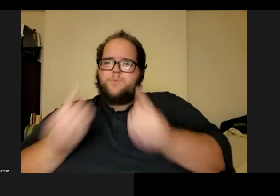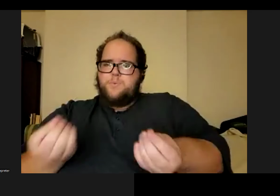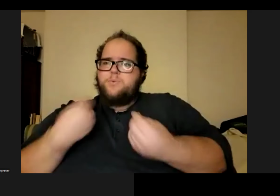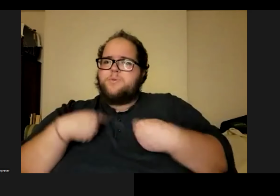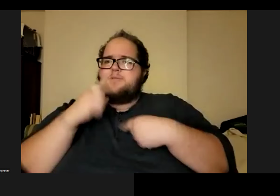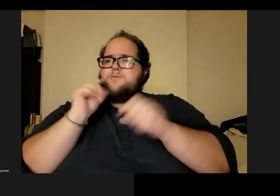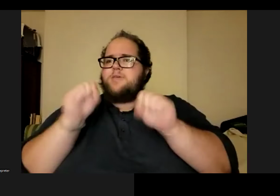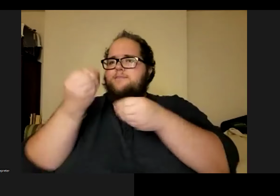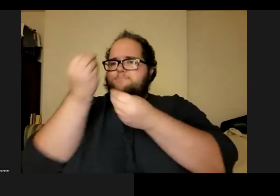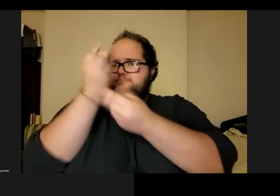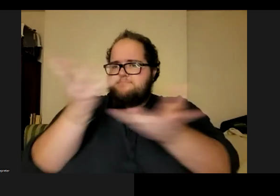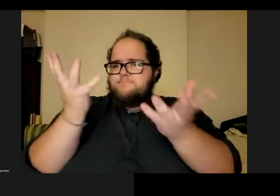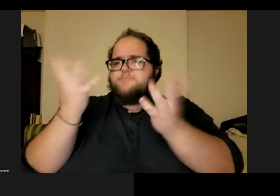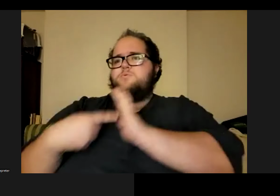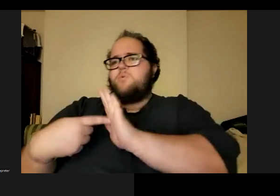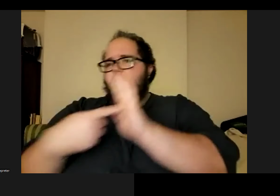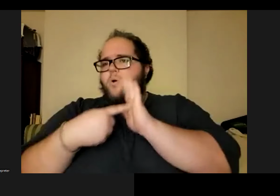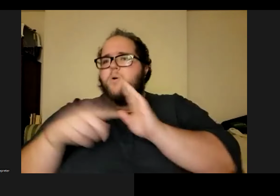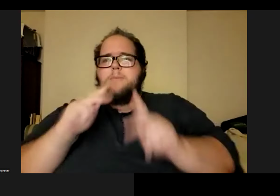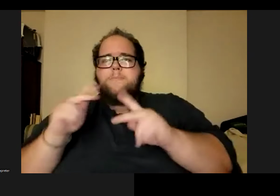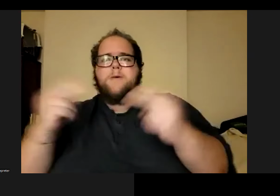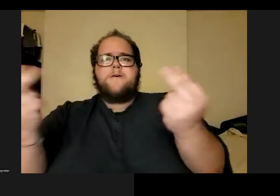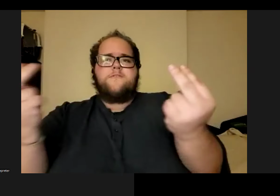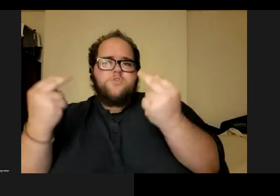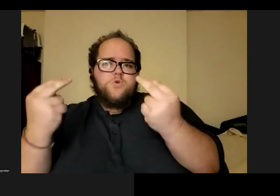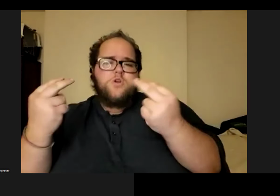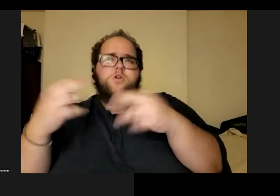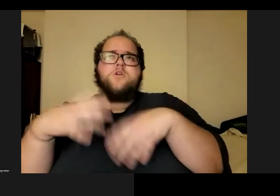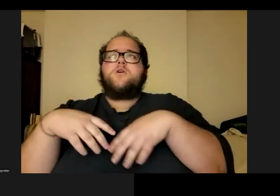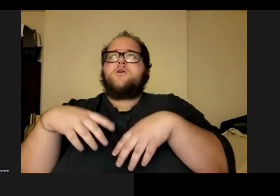customers, collectors, juries You know, just…